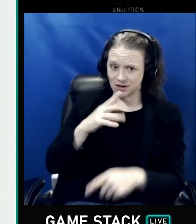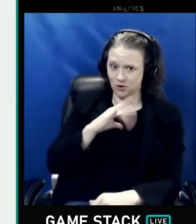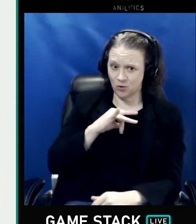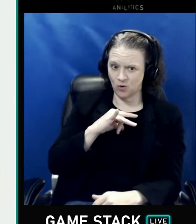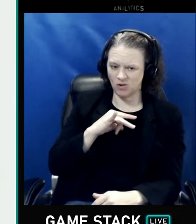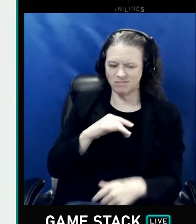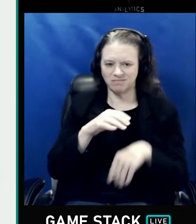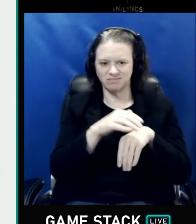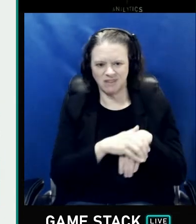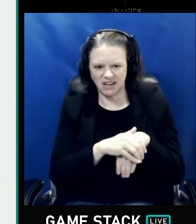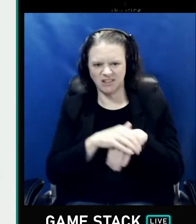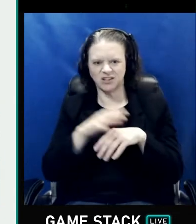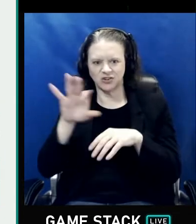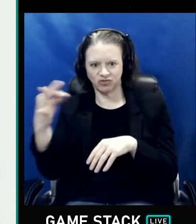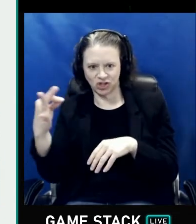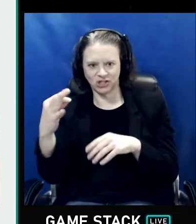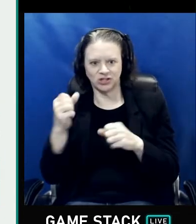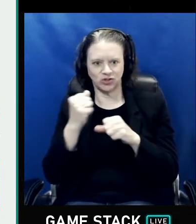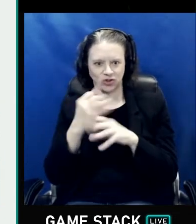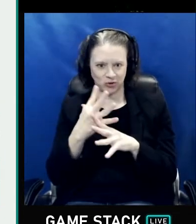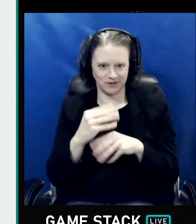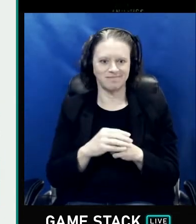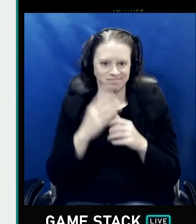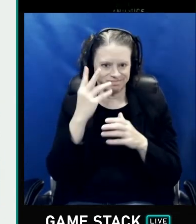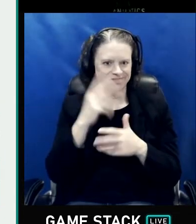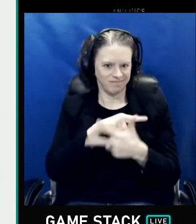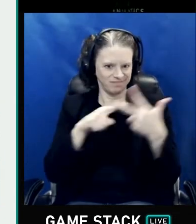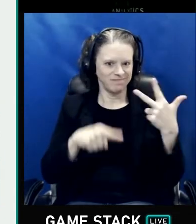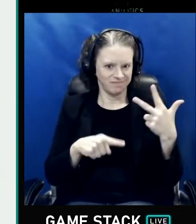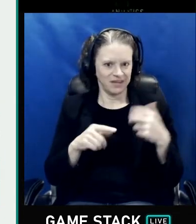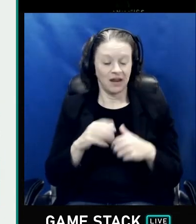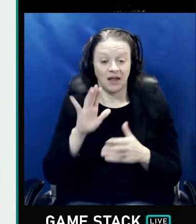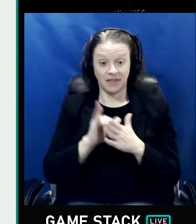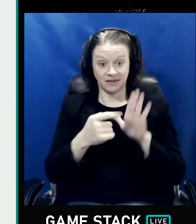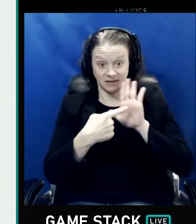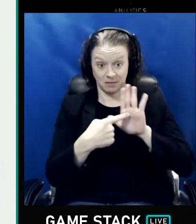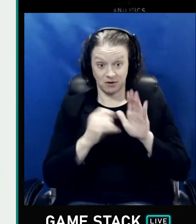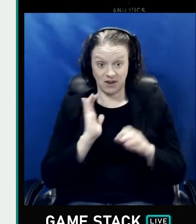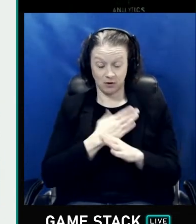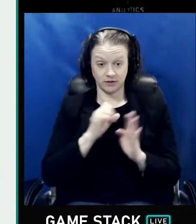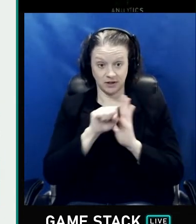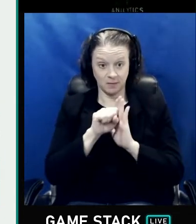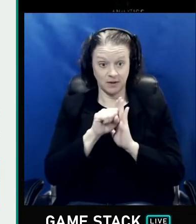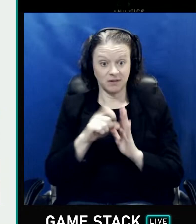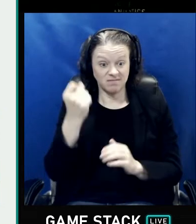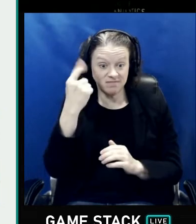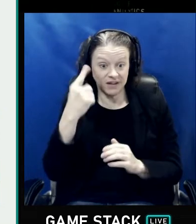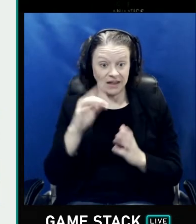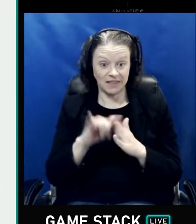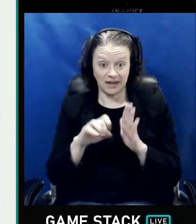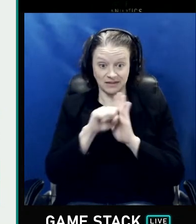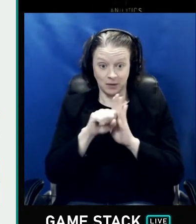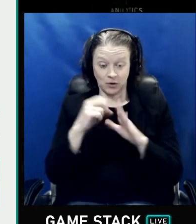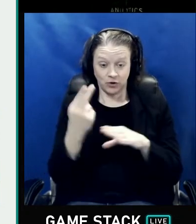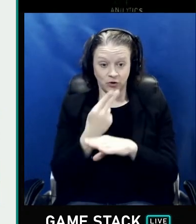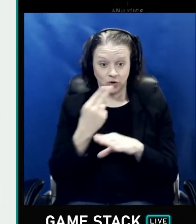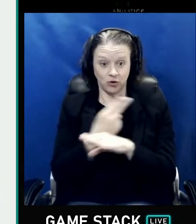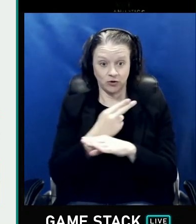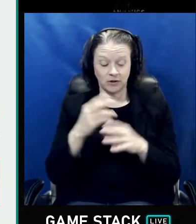Okay, so that was the demo of our sample, and that sample actually does use PlayFab Party for voice,